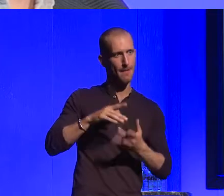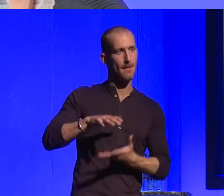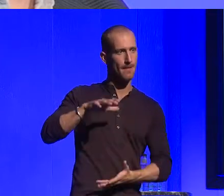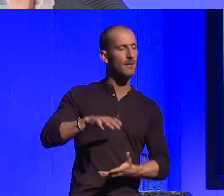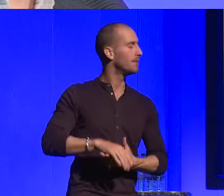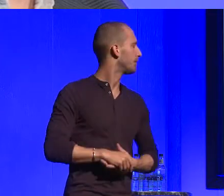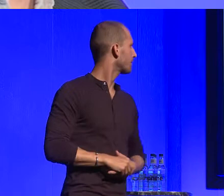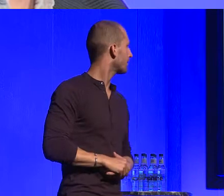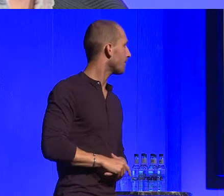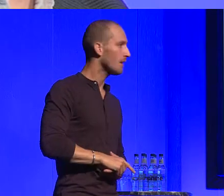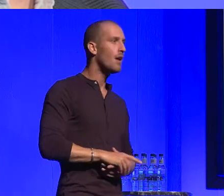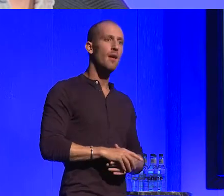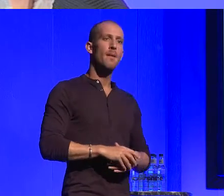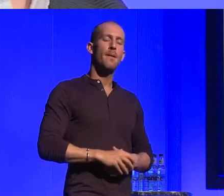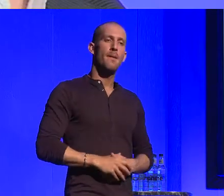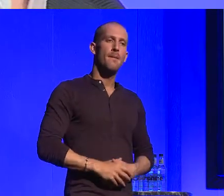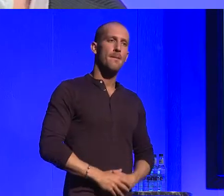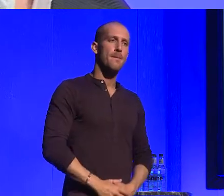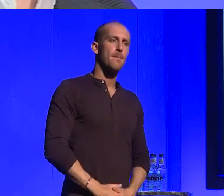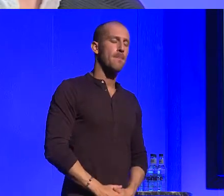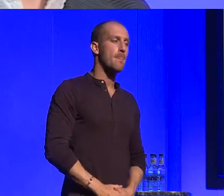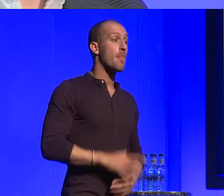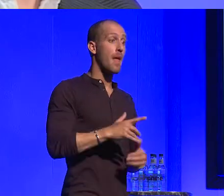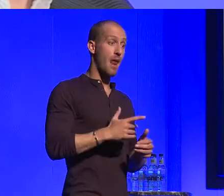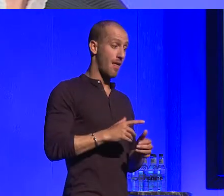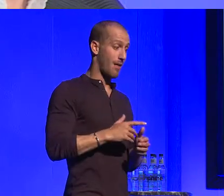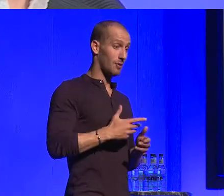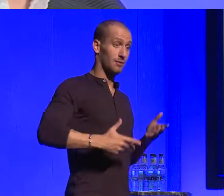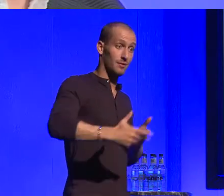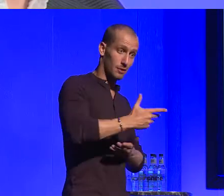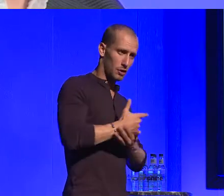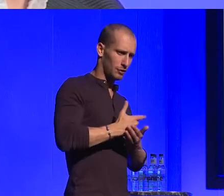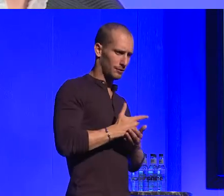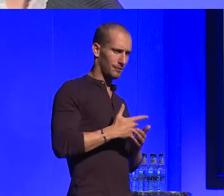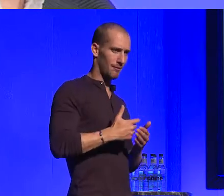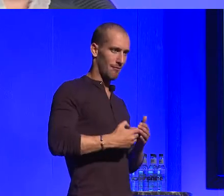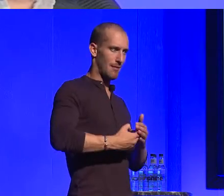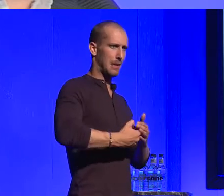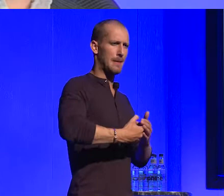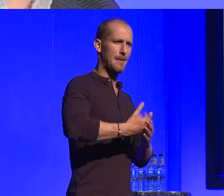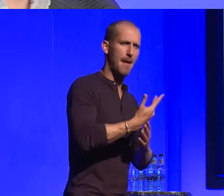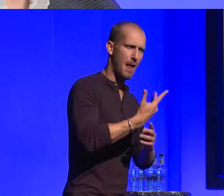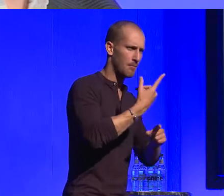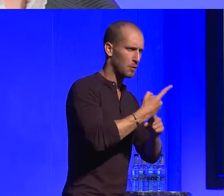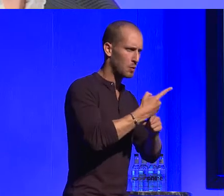That fed into the discussion around mobile apps and how we can use them.